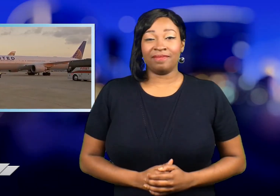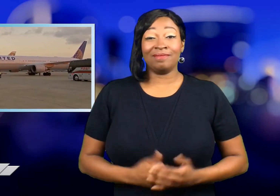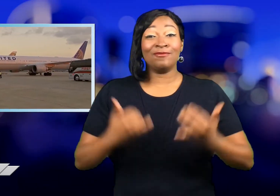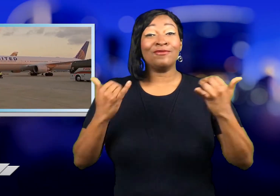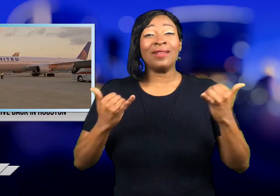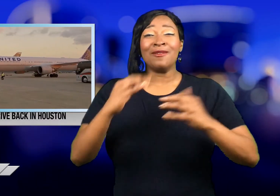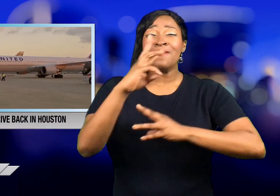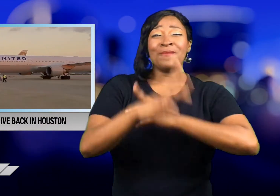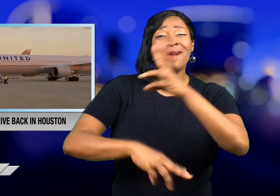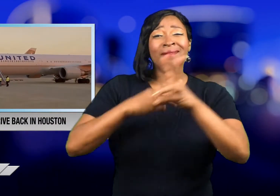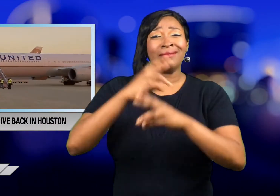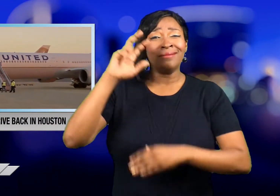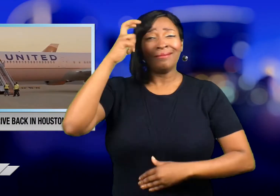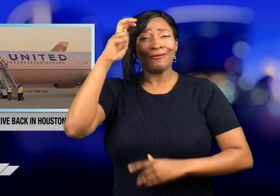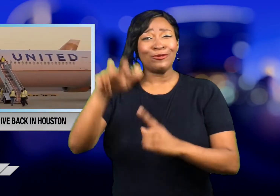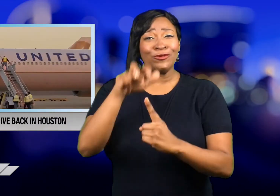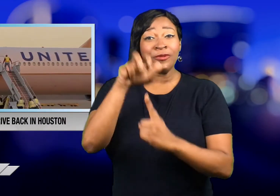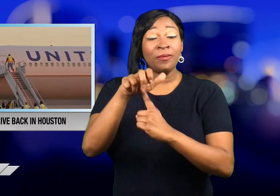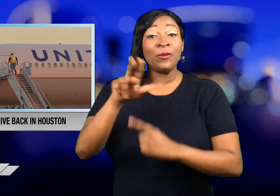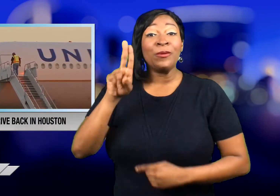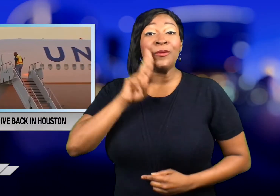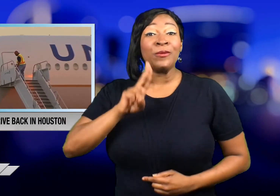The world champion Houston Astros